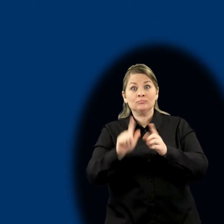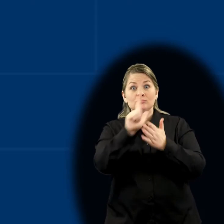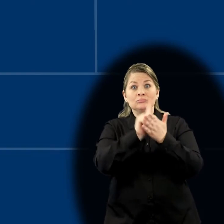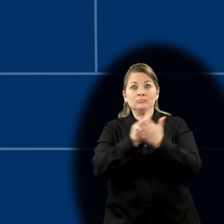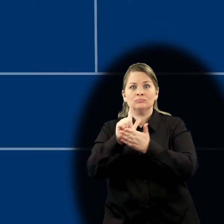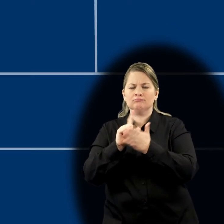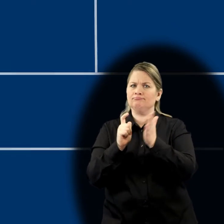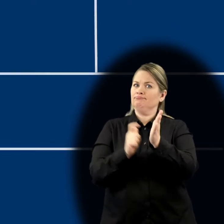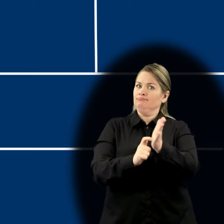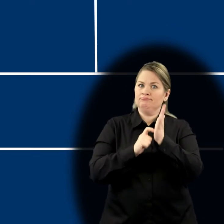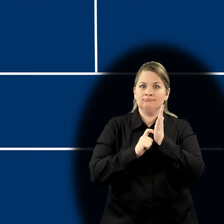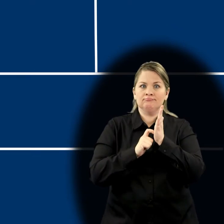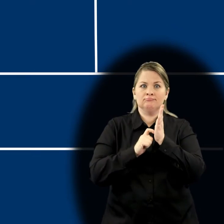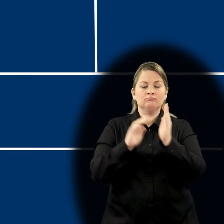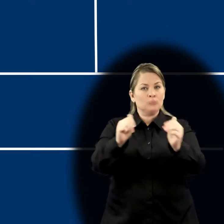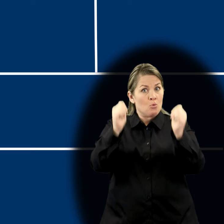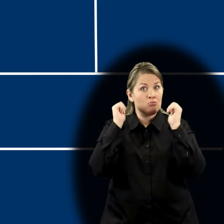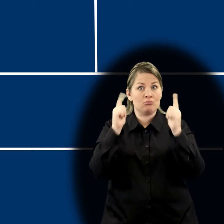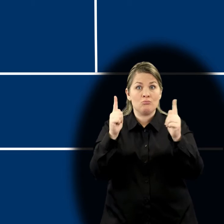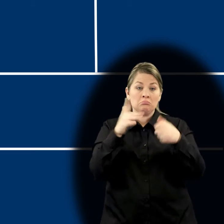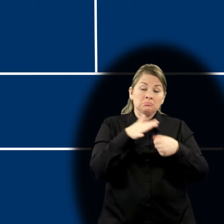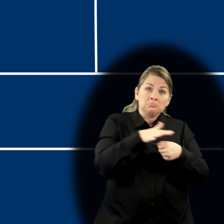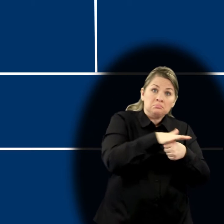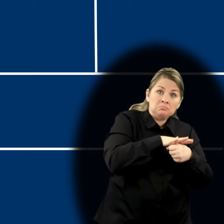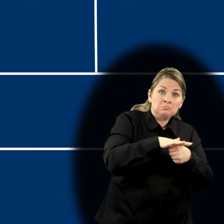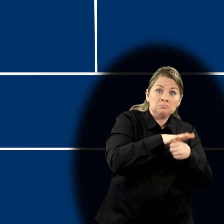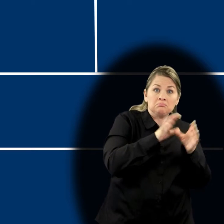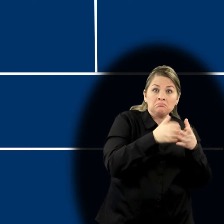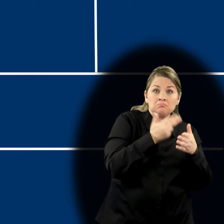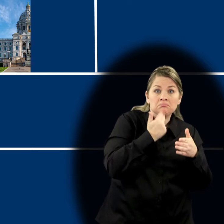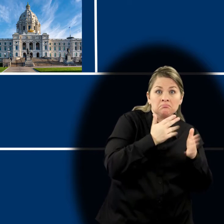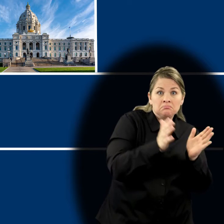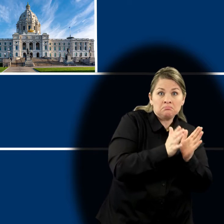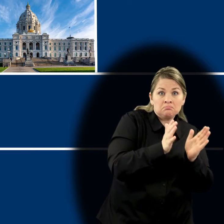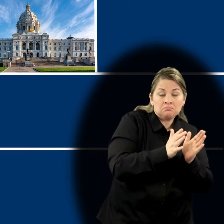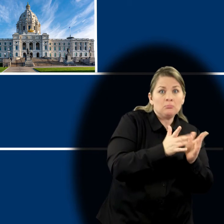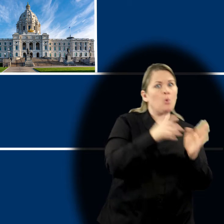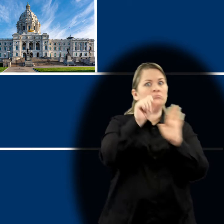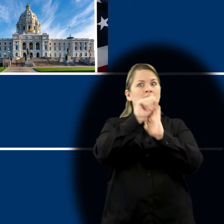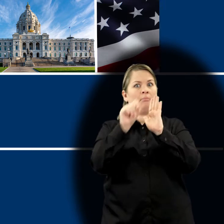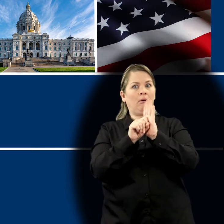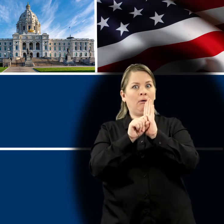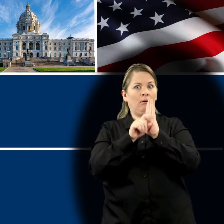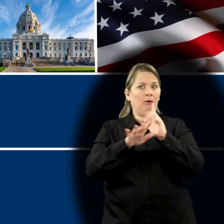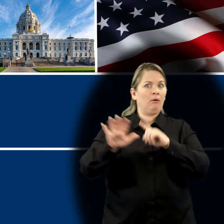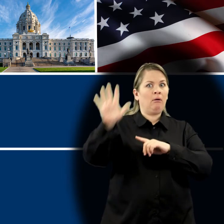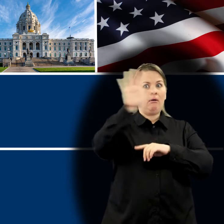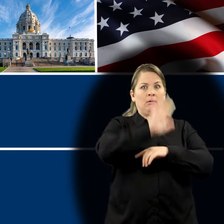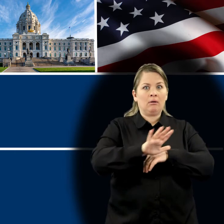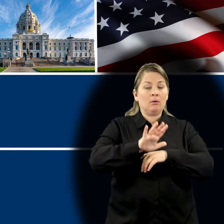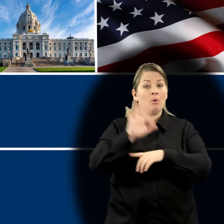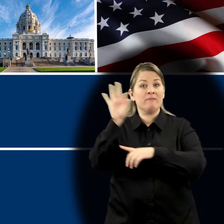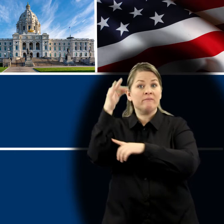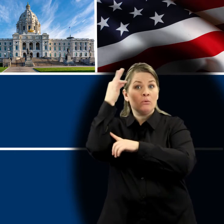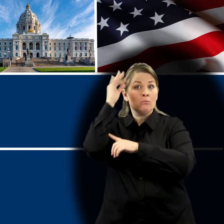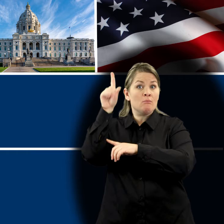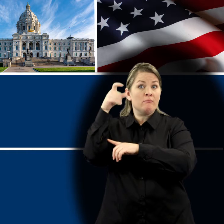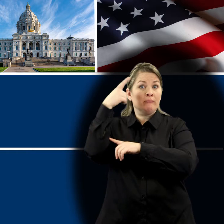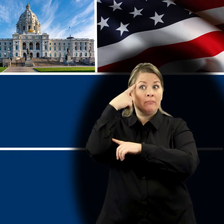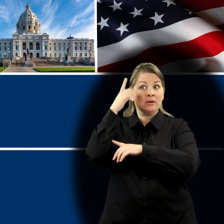These laws require that all local, state and federal government entities,